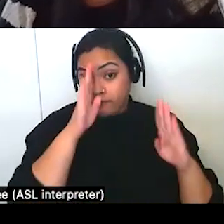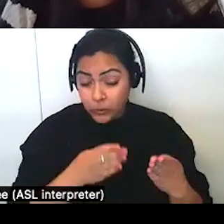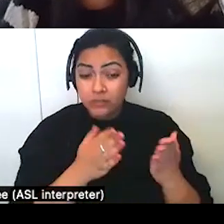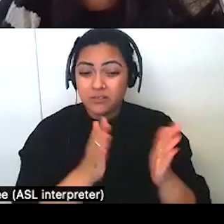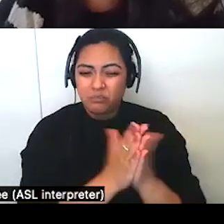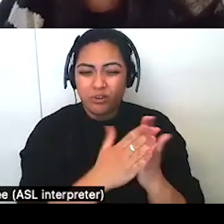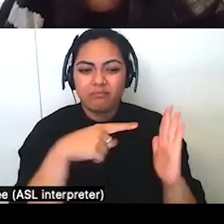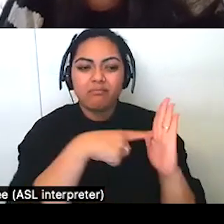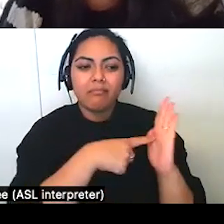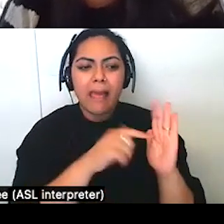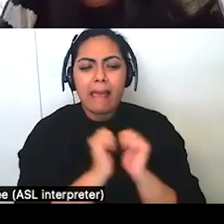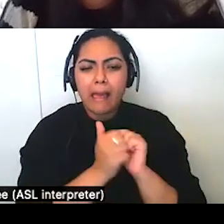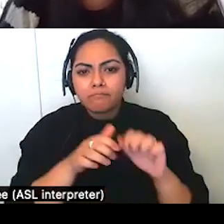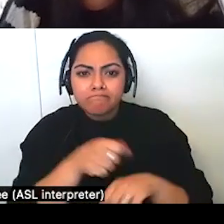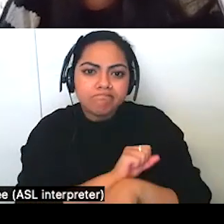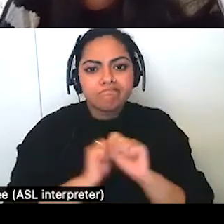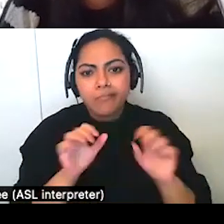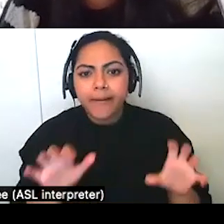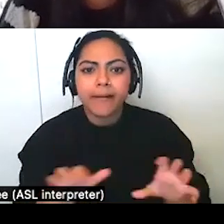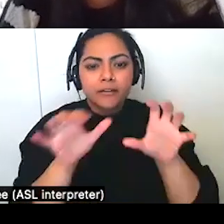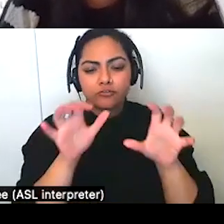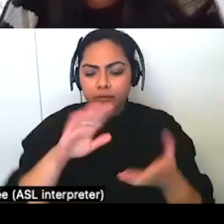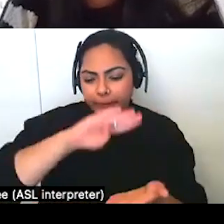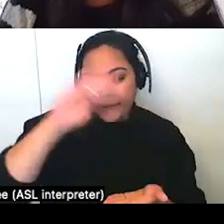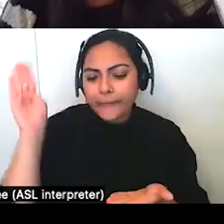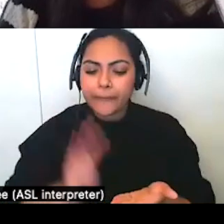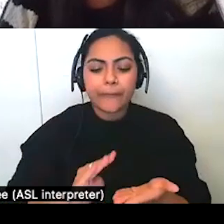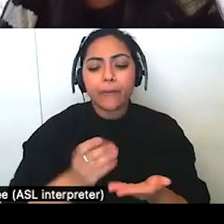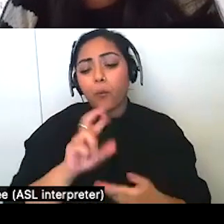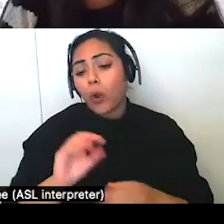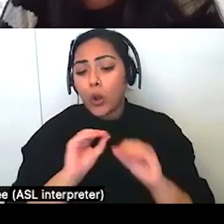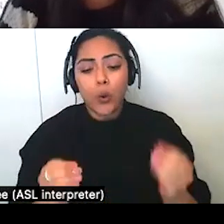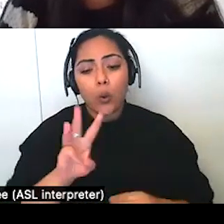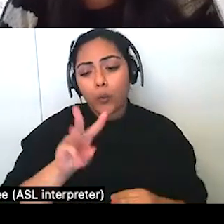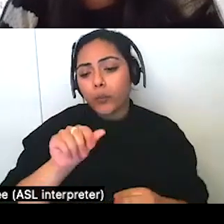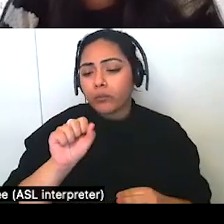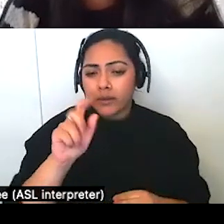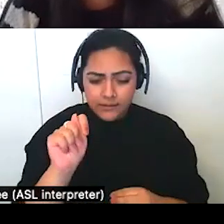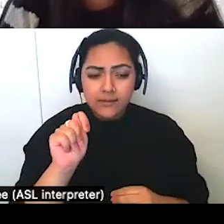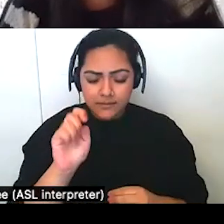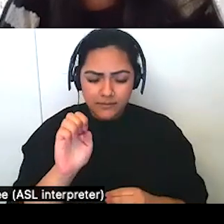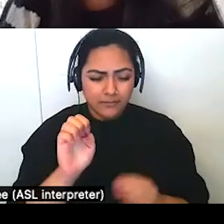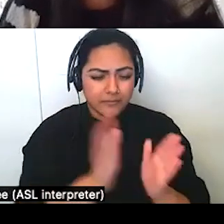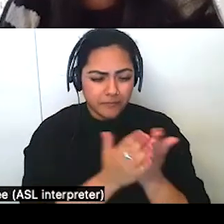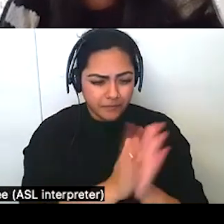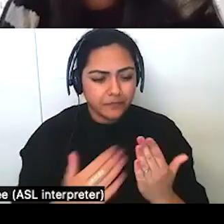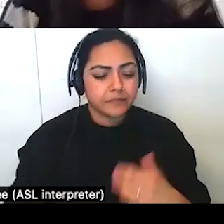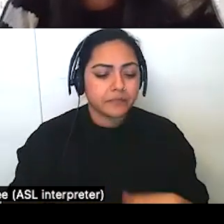so we're taking a look at reducing and zero-waste titles. So, actionable tips to reducing waste is